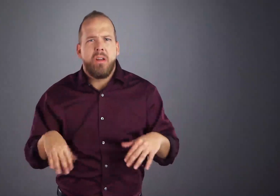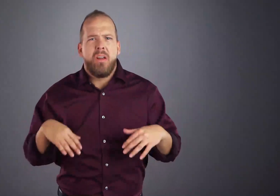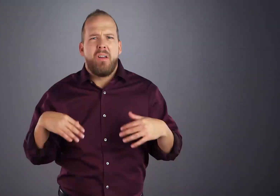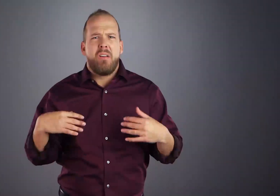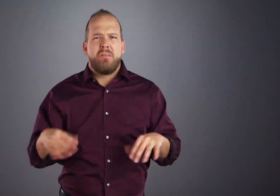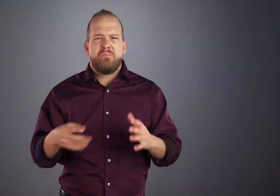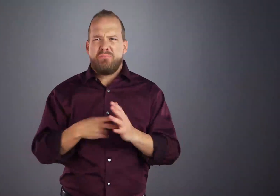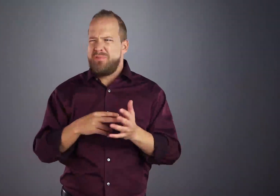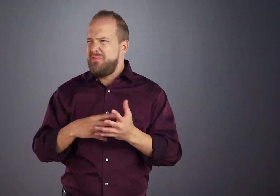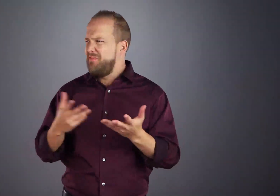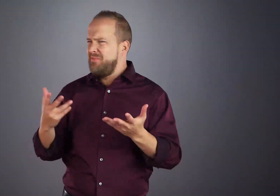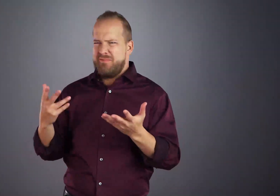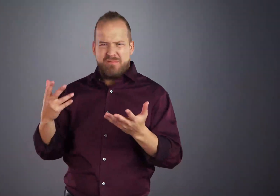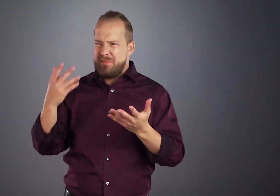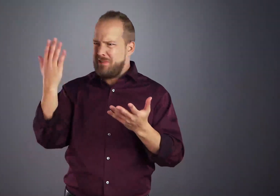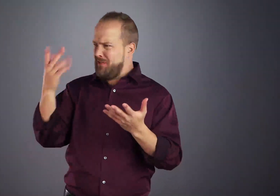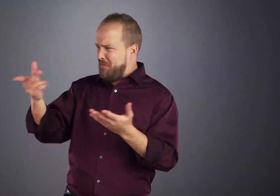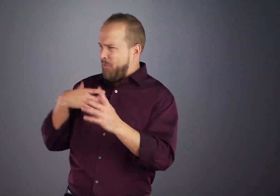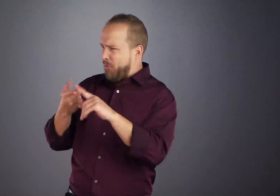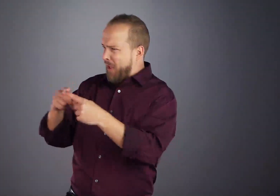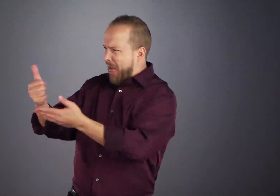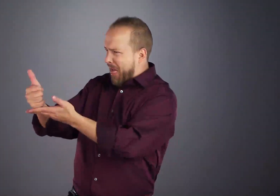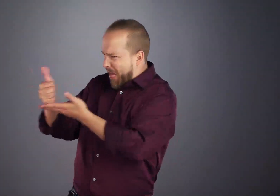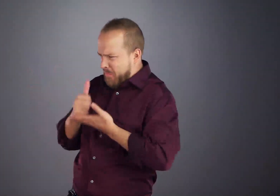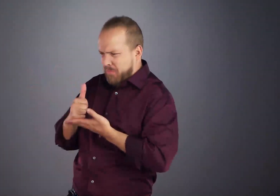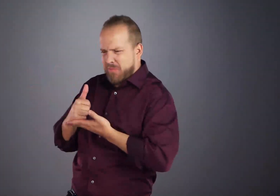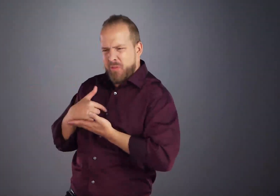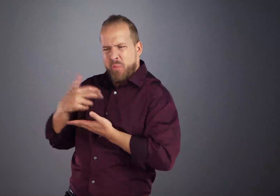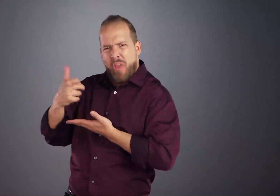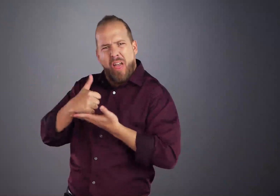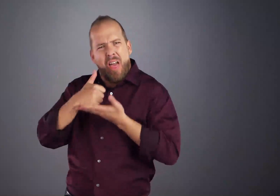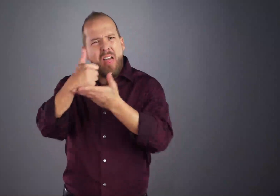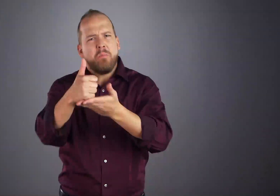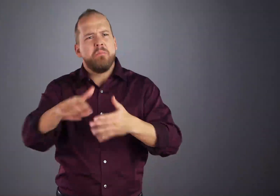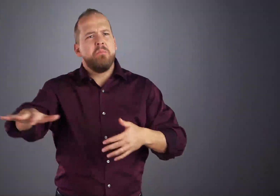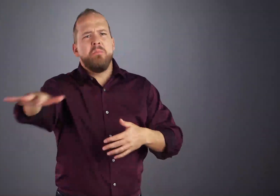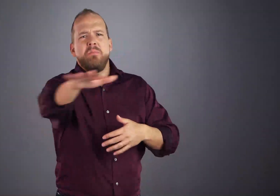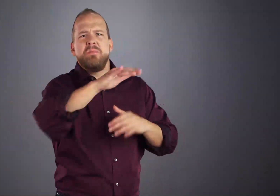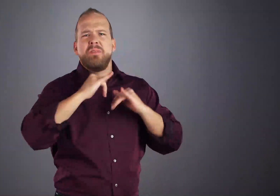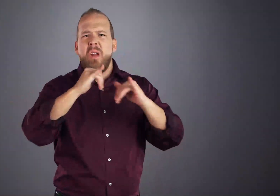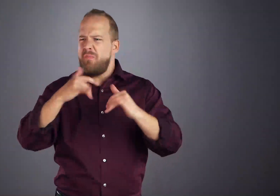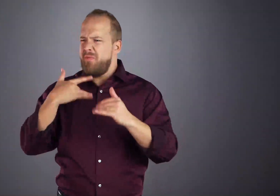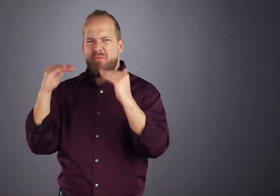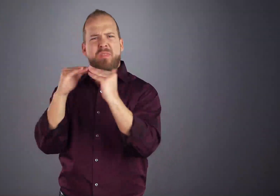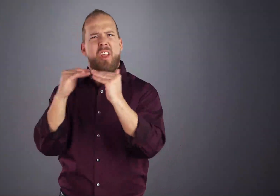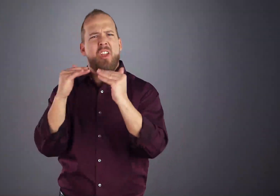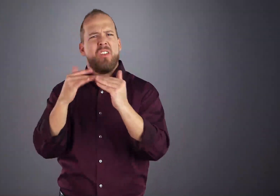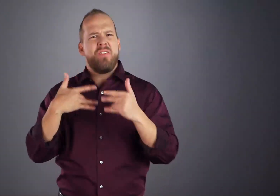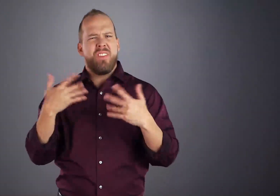Perhaps I could help some of them. They in turn might work with others.